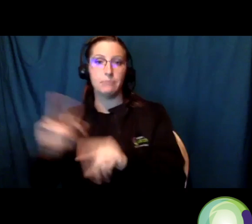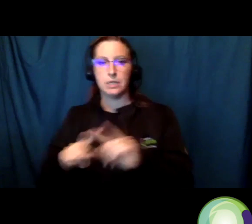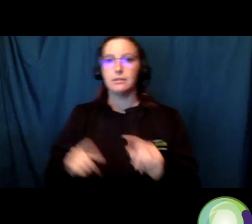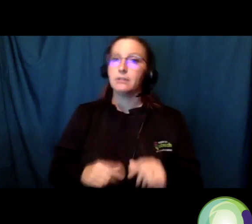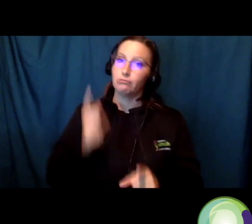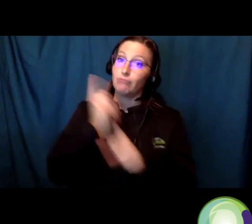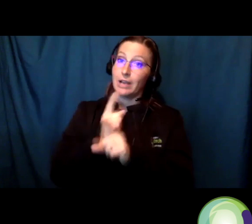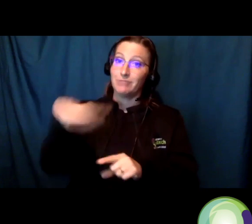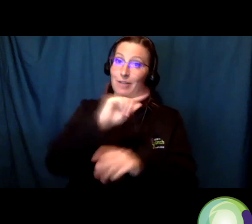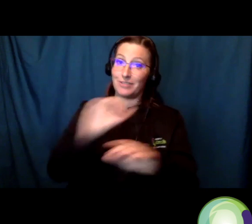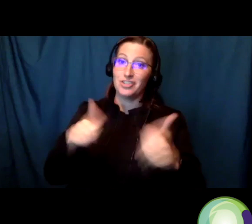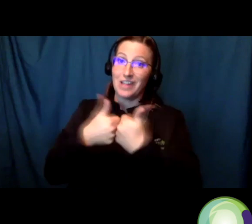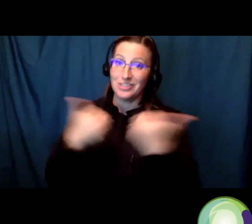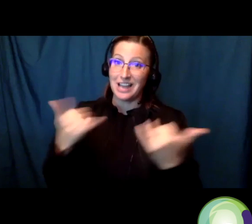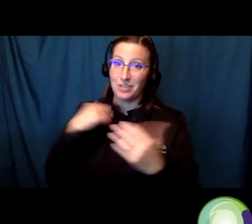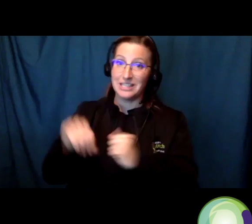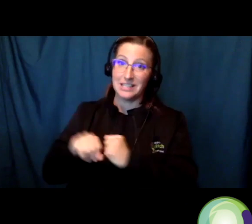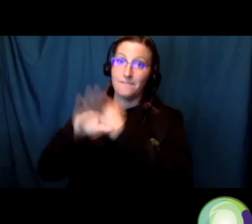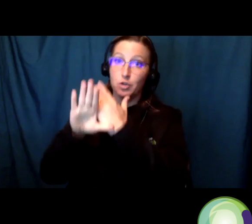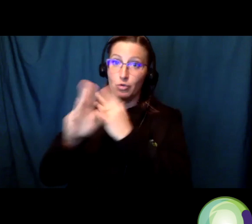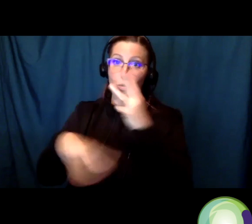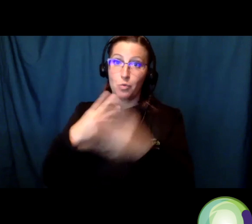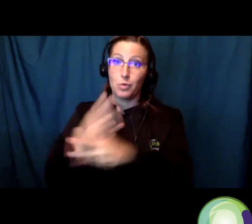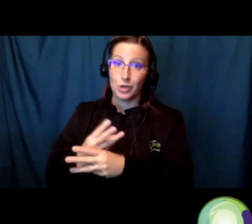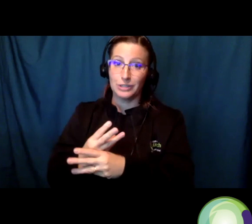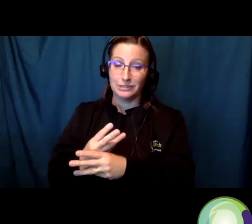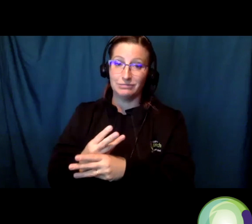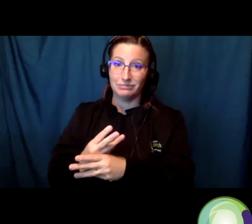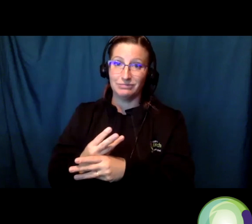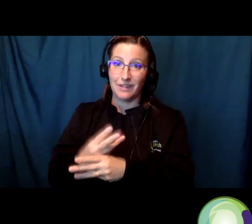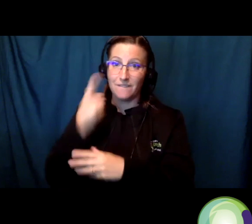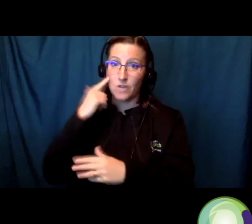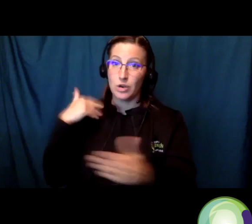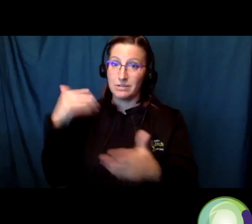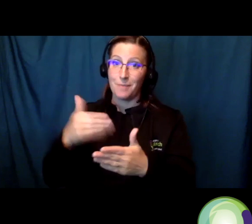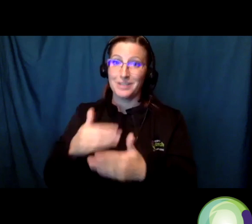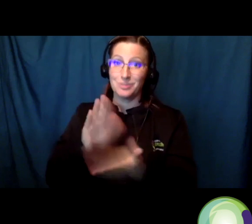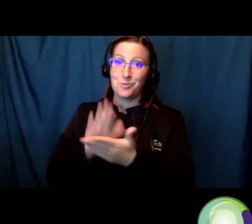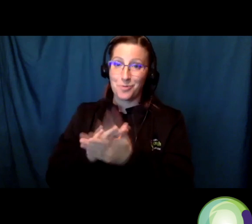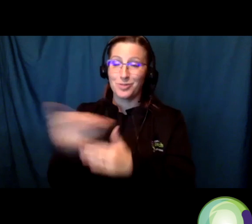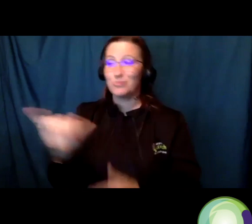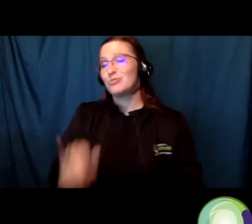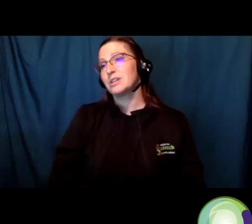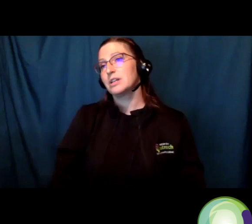On this...this oncoming school year. Also, I've seen